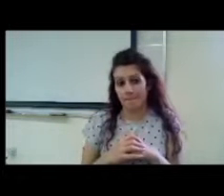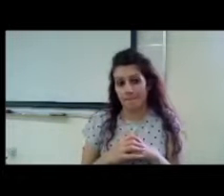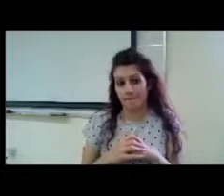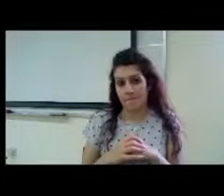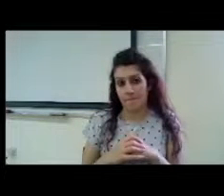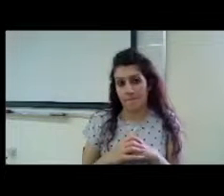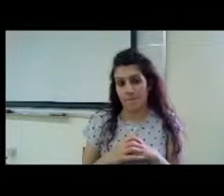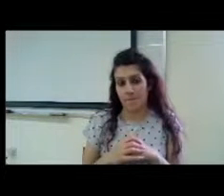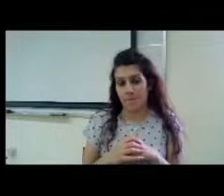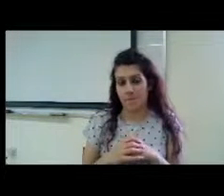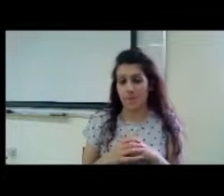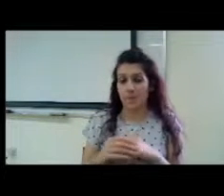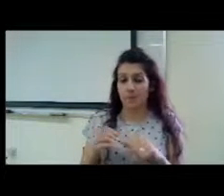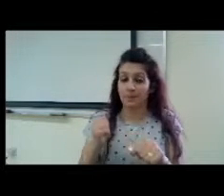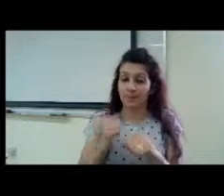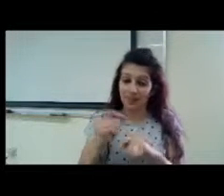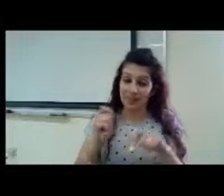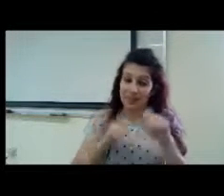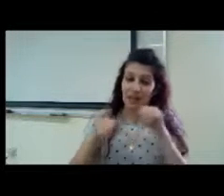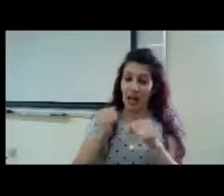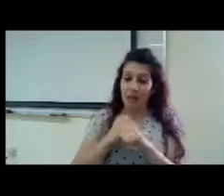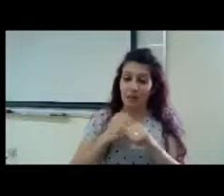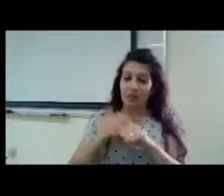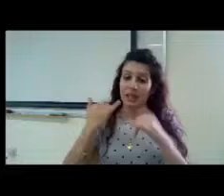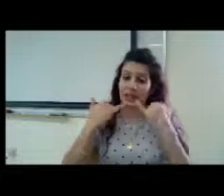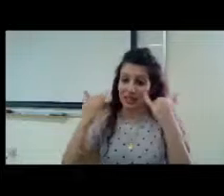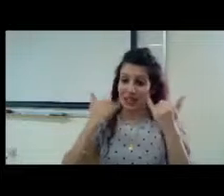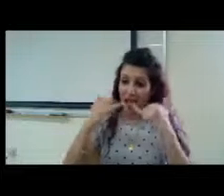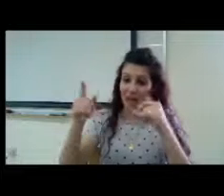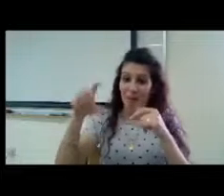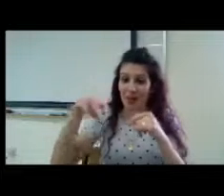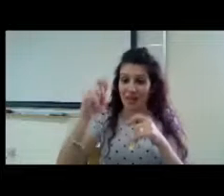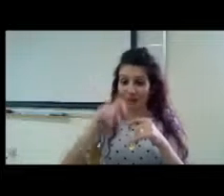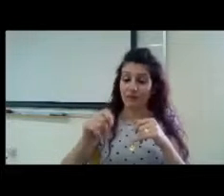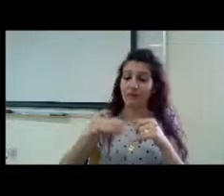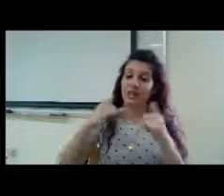the learners were female for the colleagues who are interested in gender